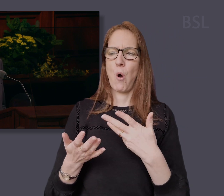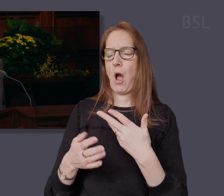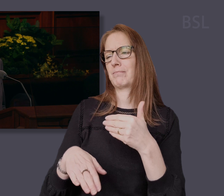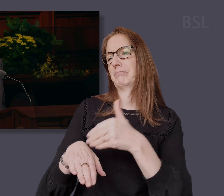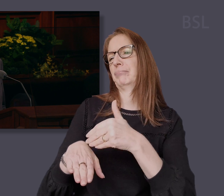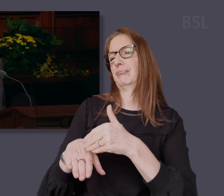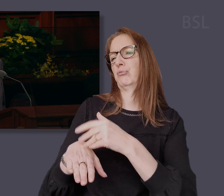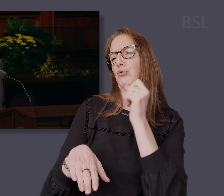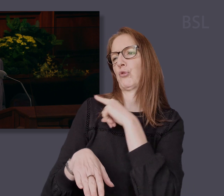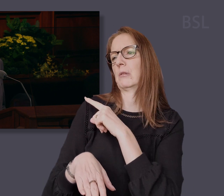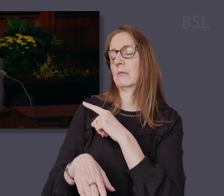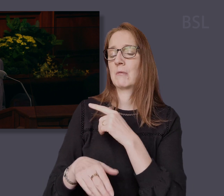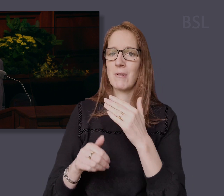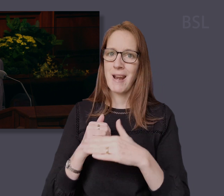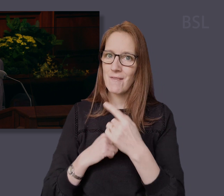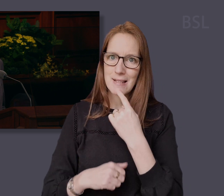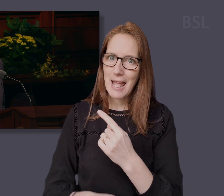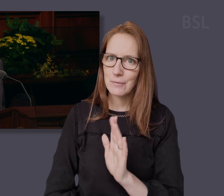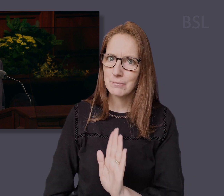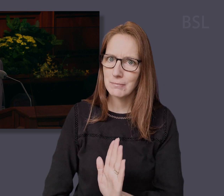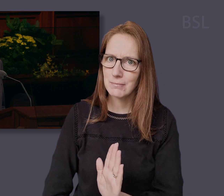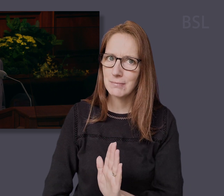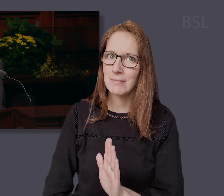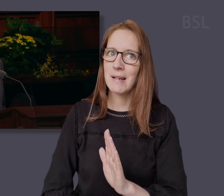or “What a rebellious son he is.”